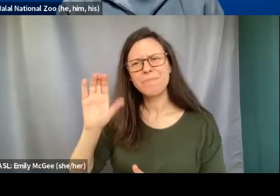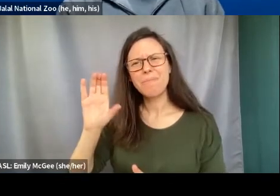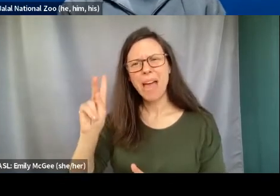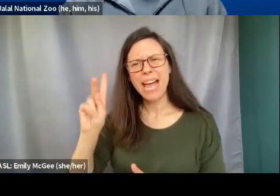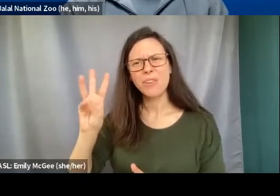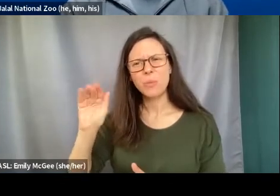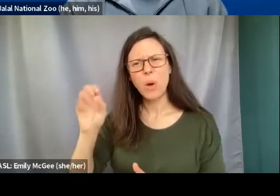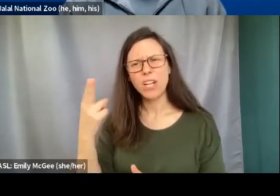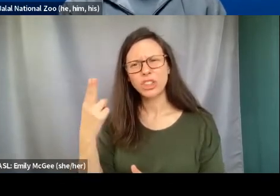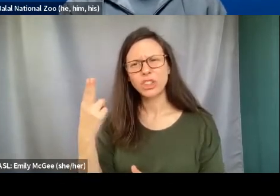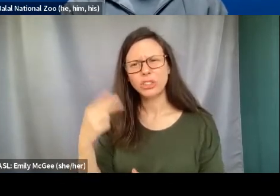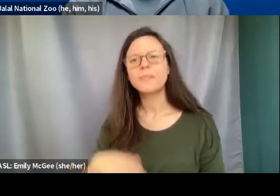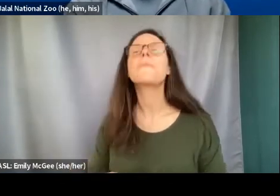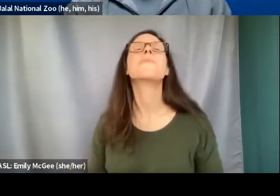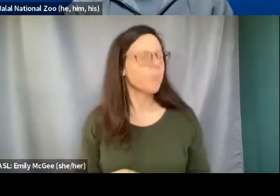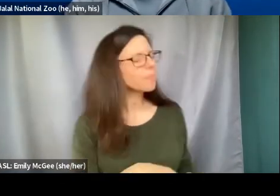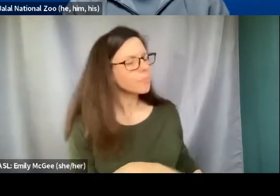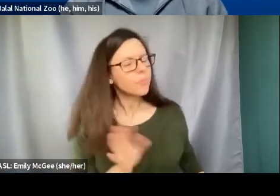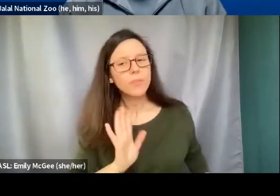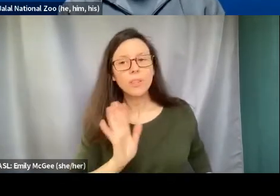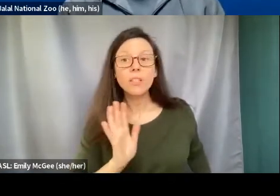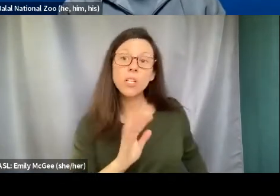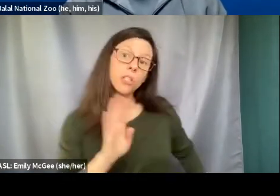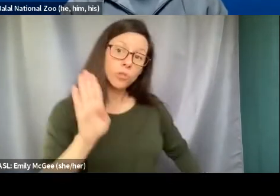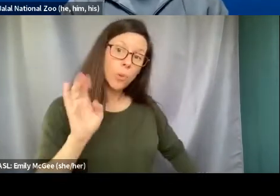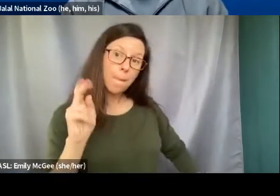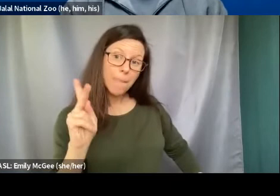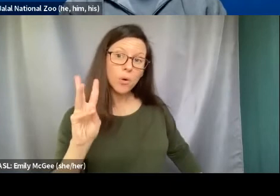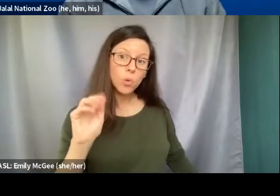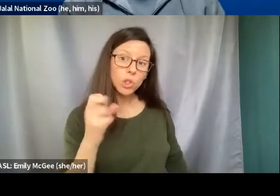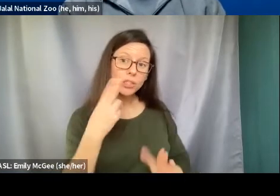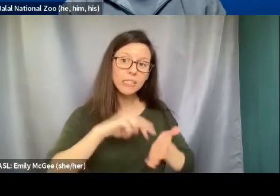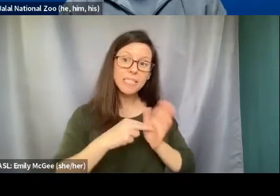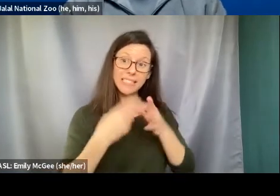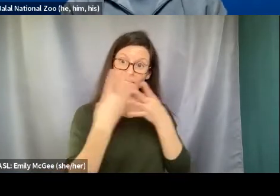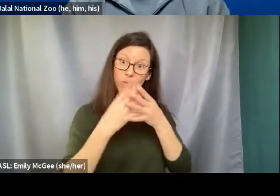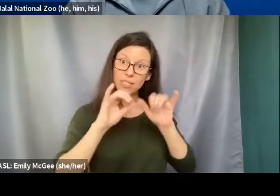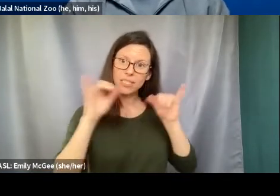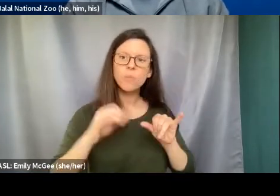Jalal: Backwashing is clearing the filtration system. The, so you know, the way... let's say give a